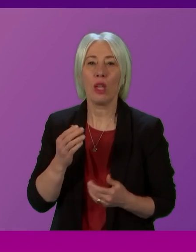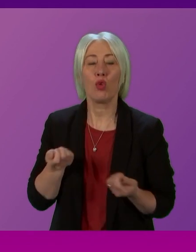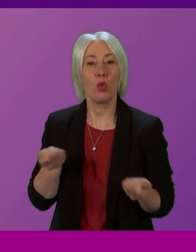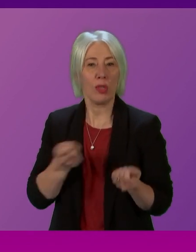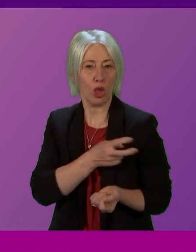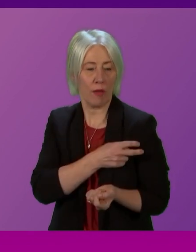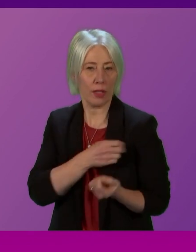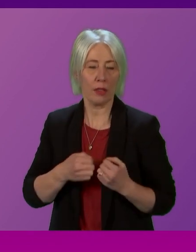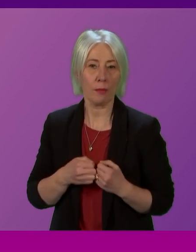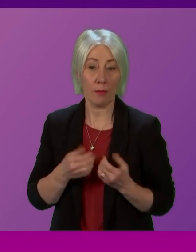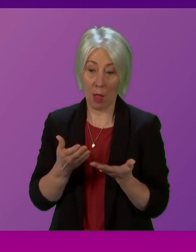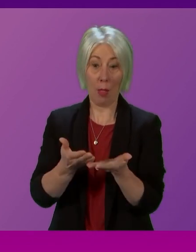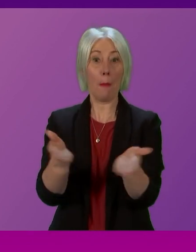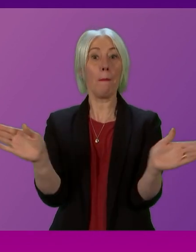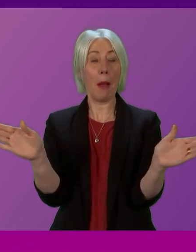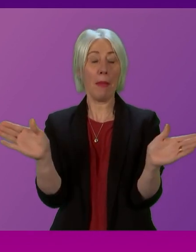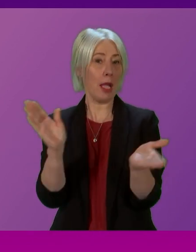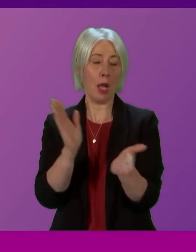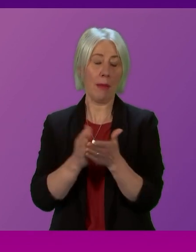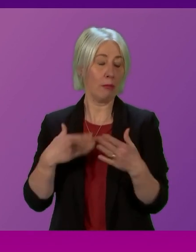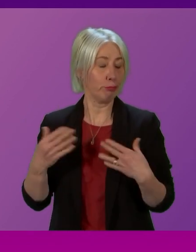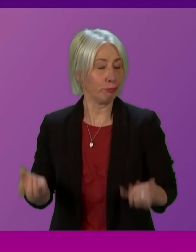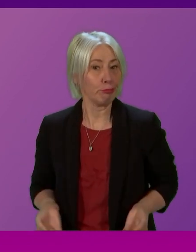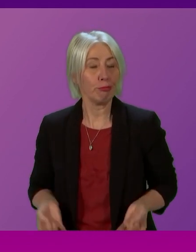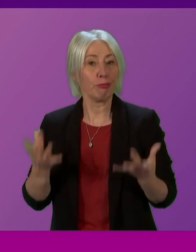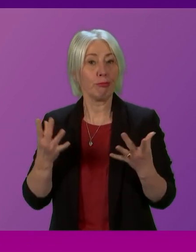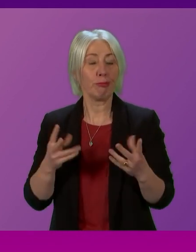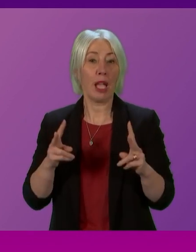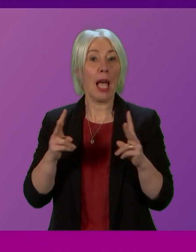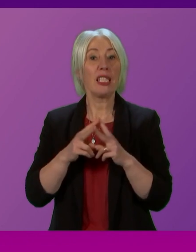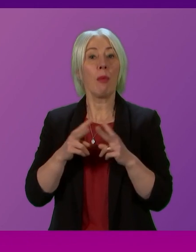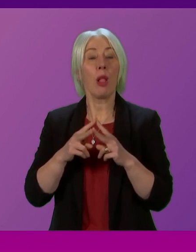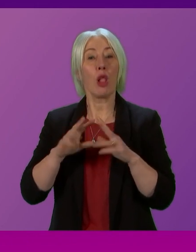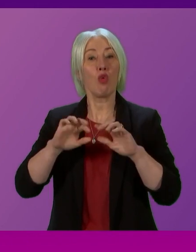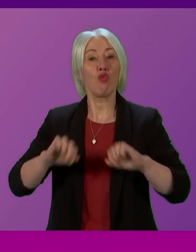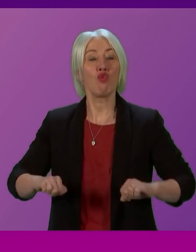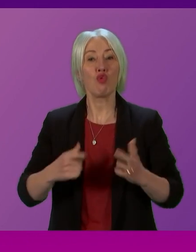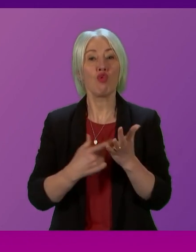The public have rightly been outraged that a double rapist changed their gender after